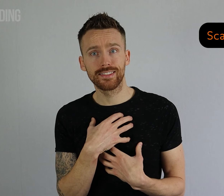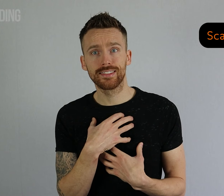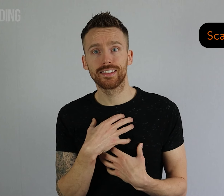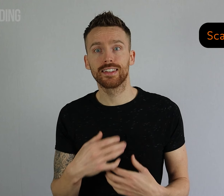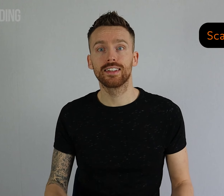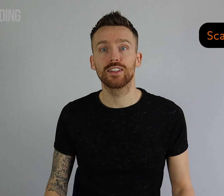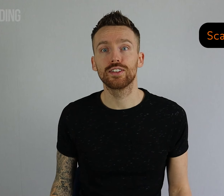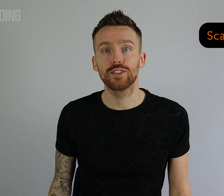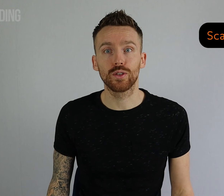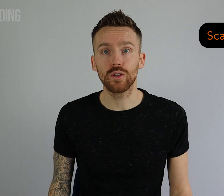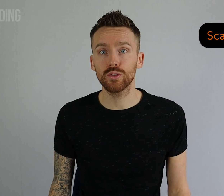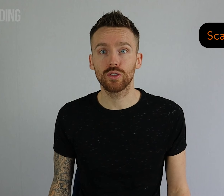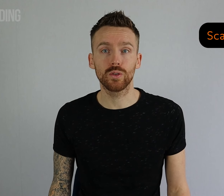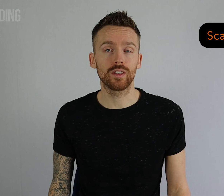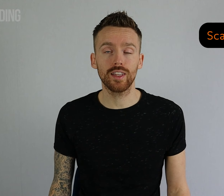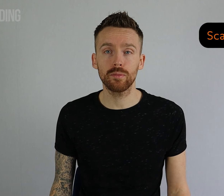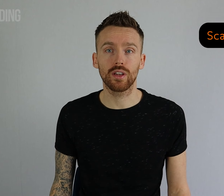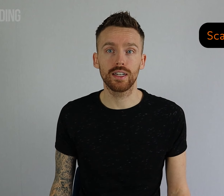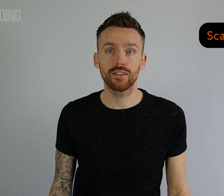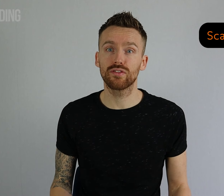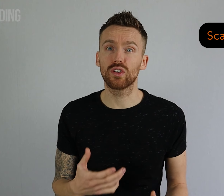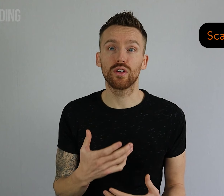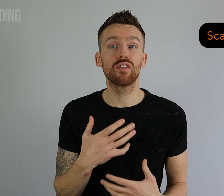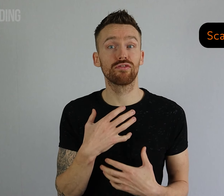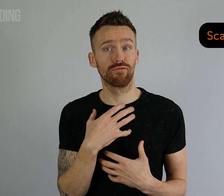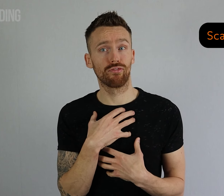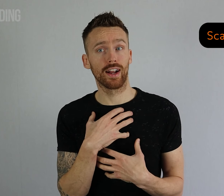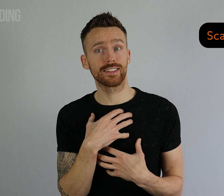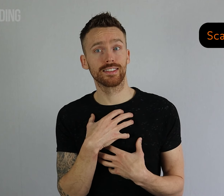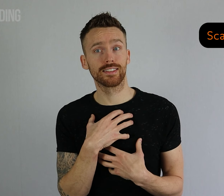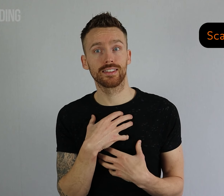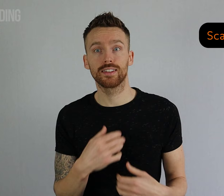You can also use the same sign for frightened.